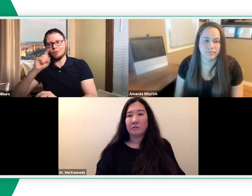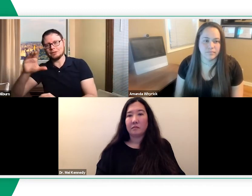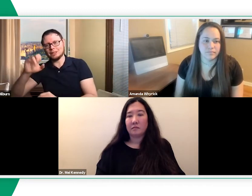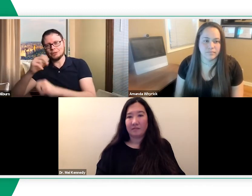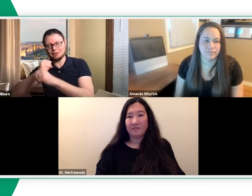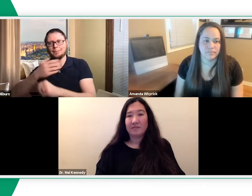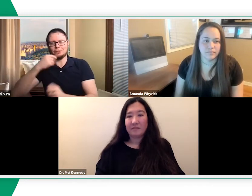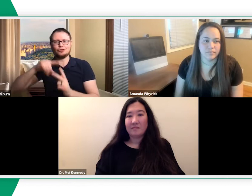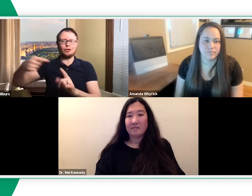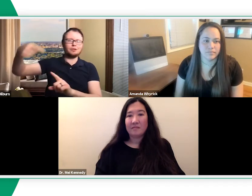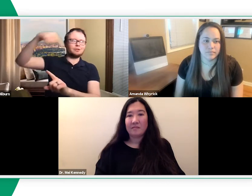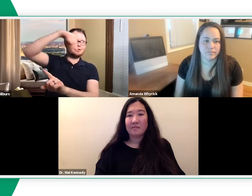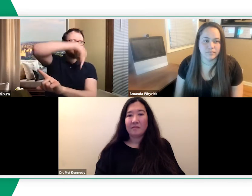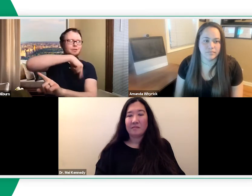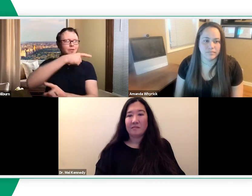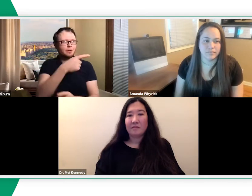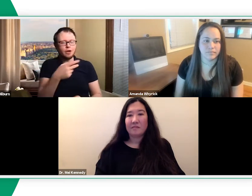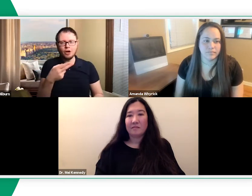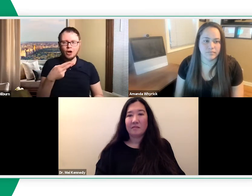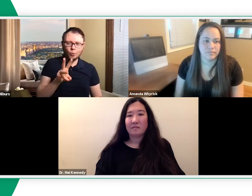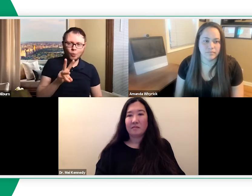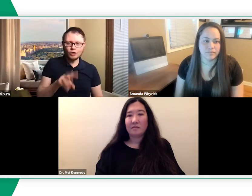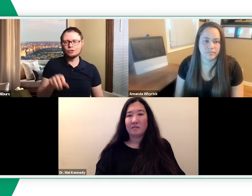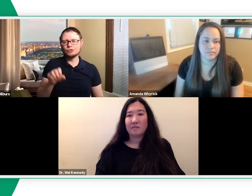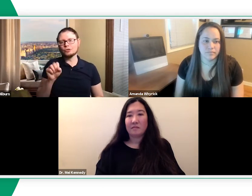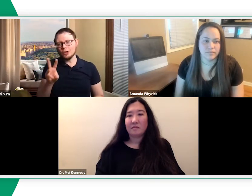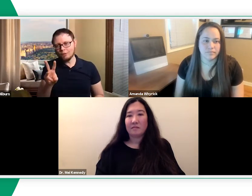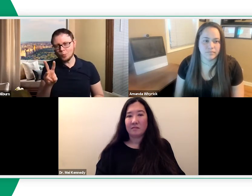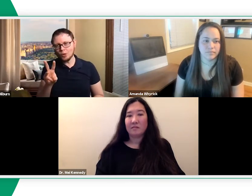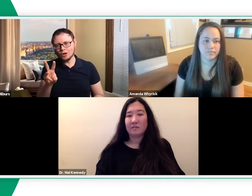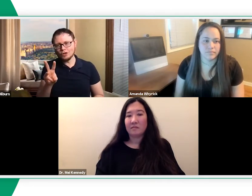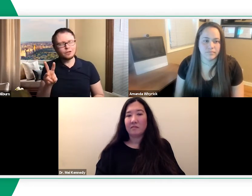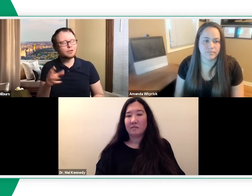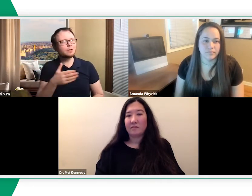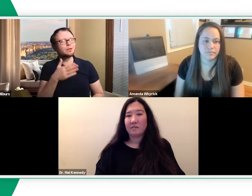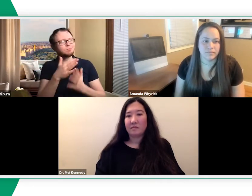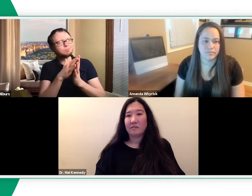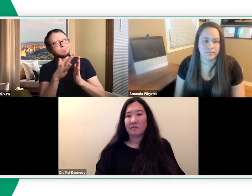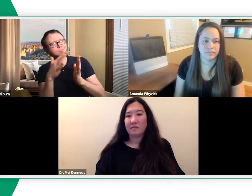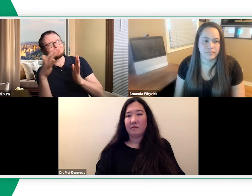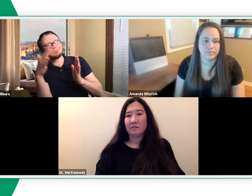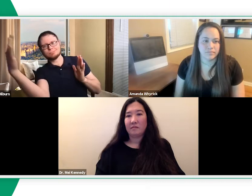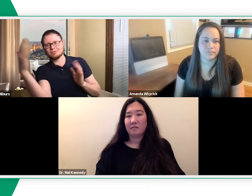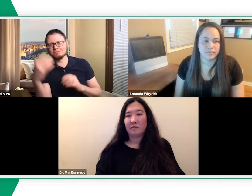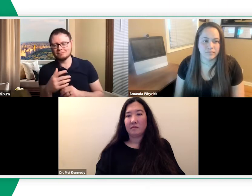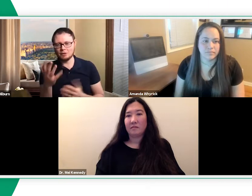the younger a person starts, the more skill they will have in this, be it hardware or